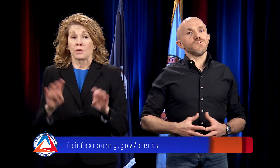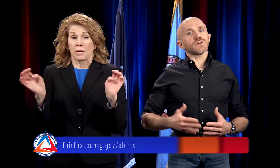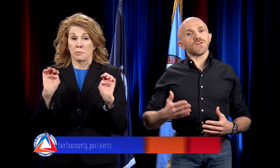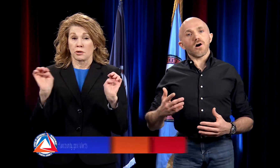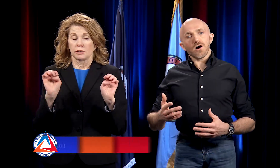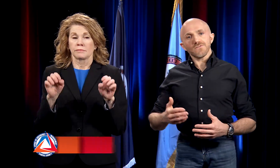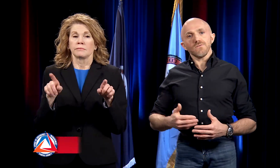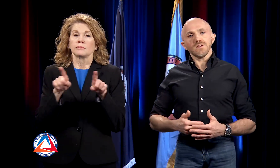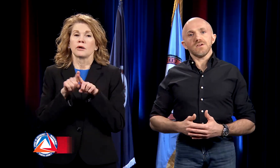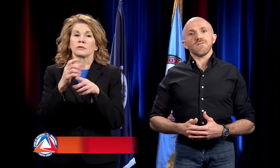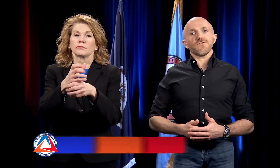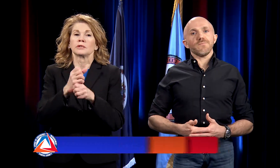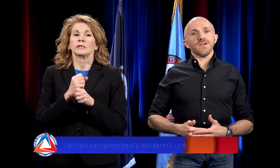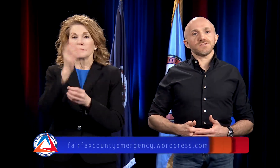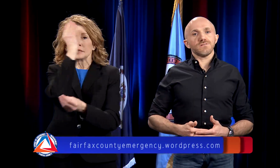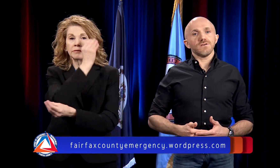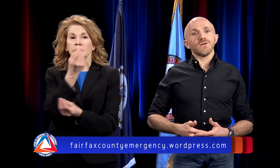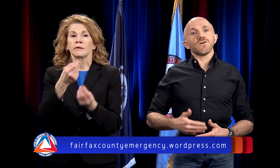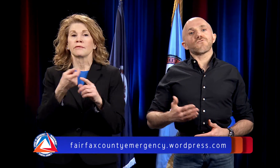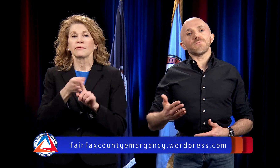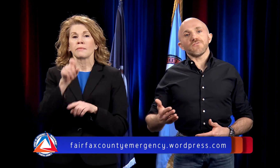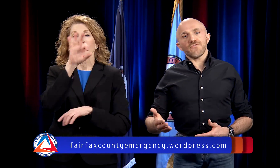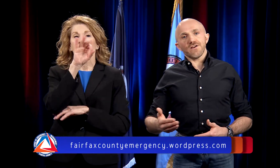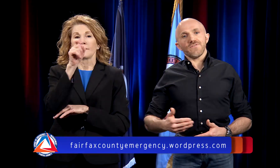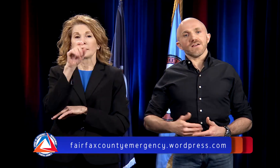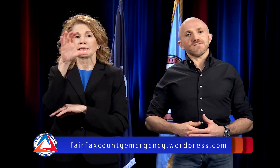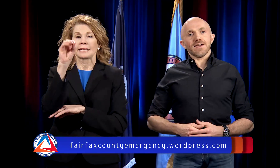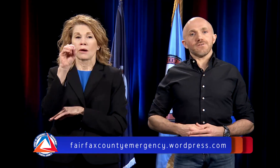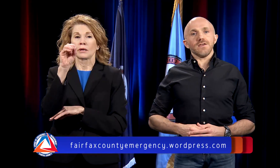you can also get information from the Fairfax County